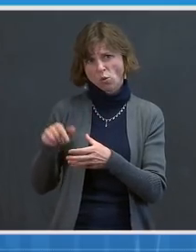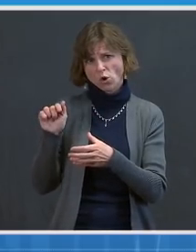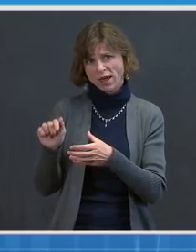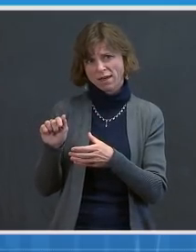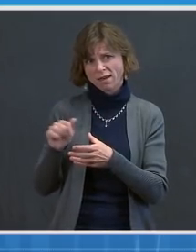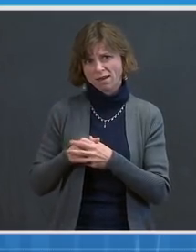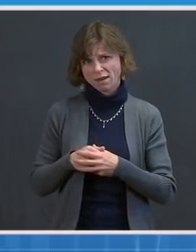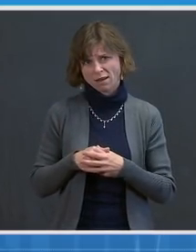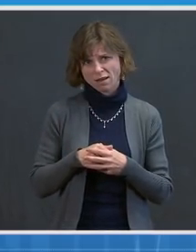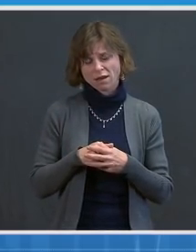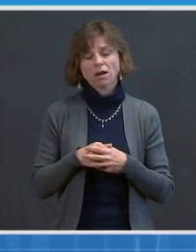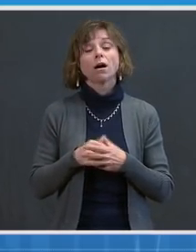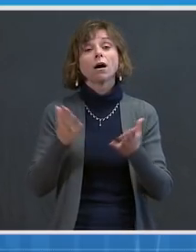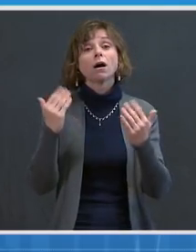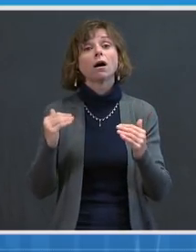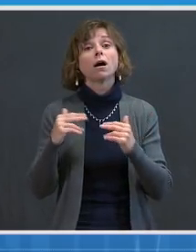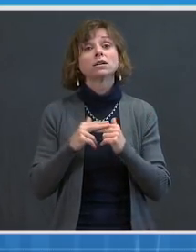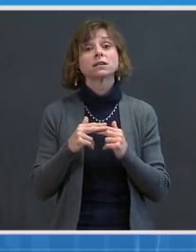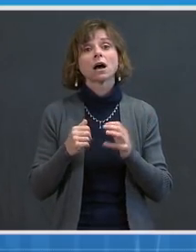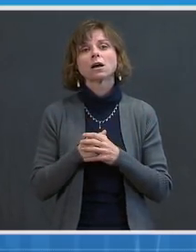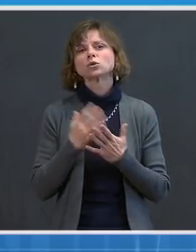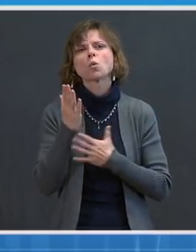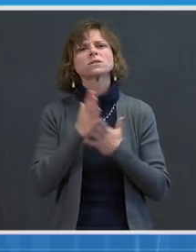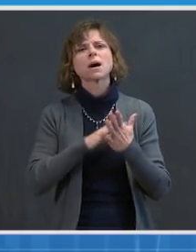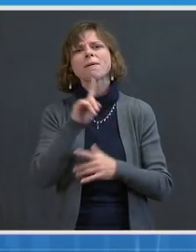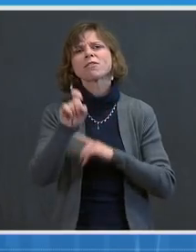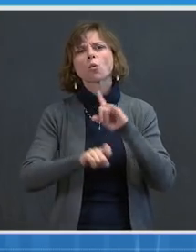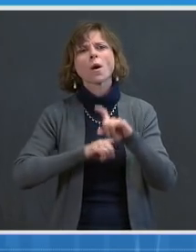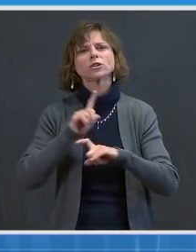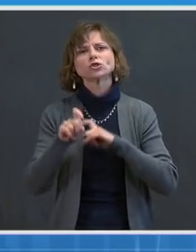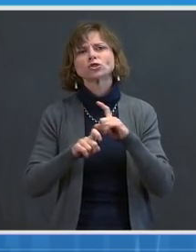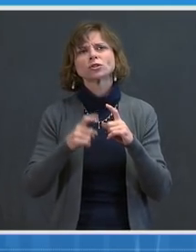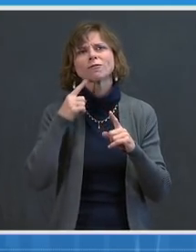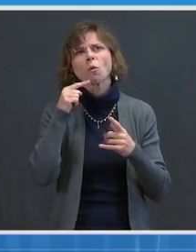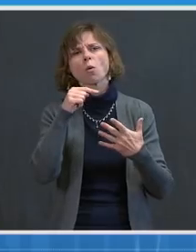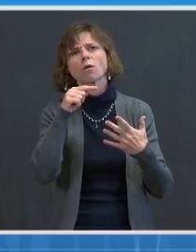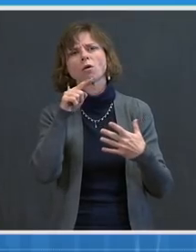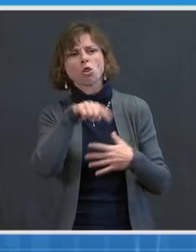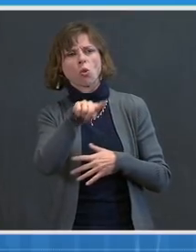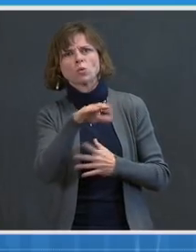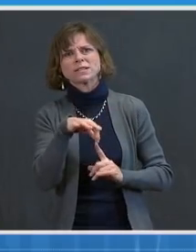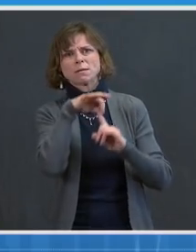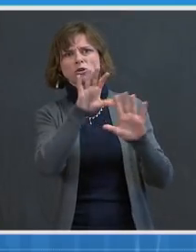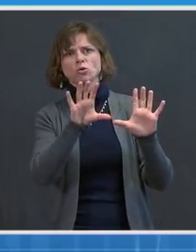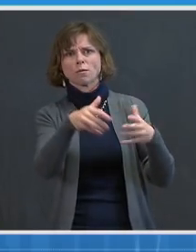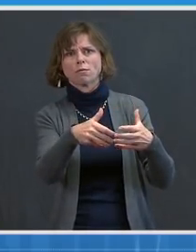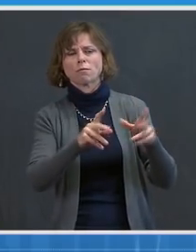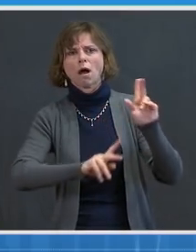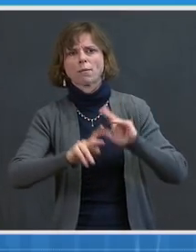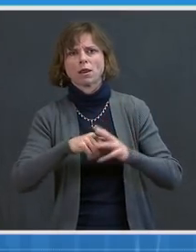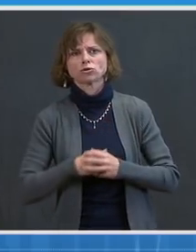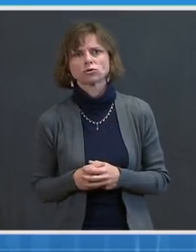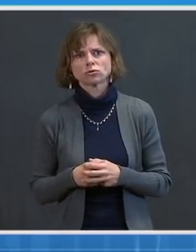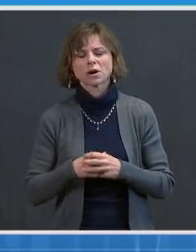So what is some of the questions that we ask of these special populations? The obvious ones are: